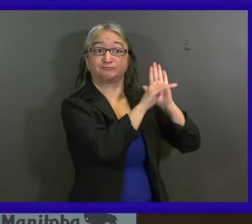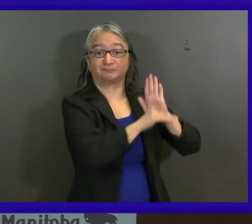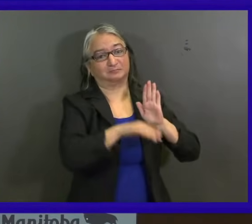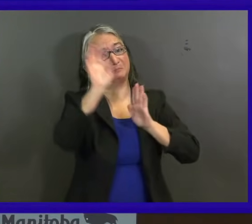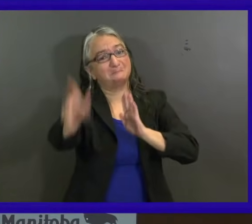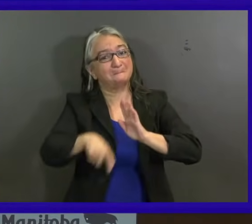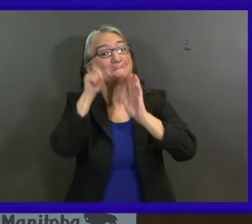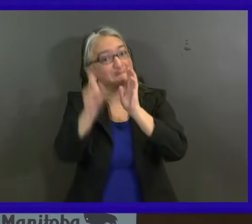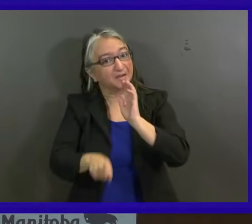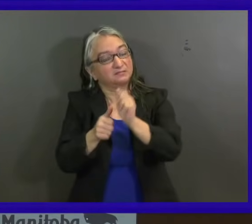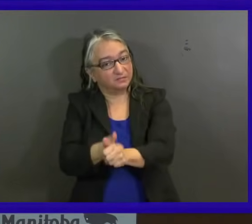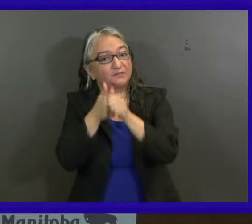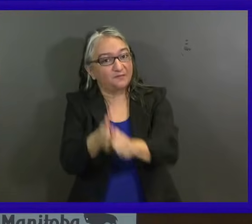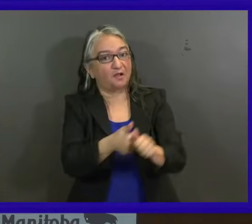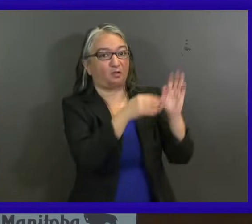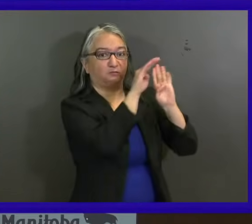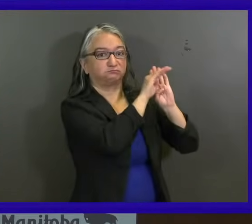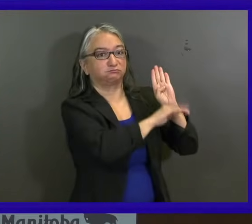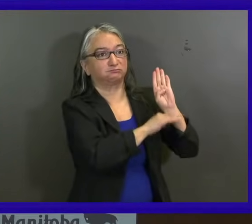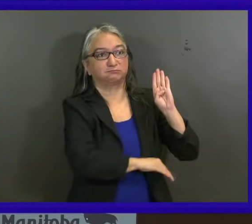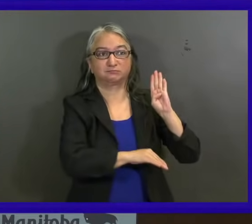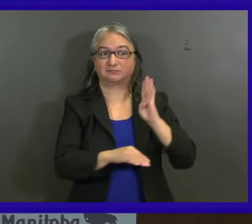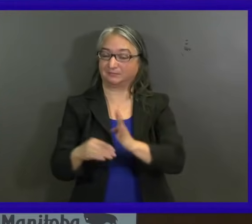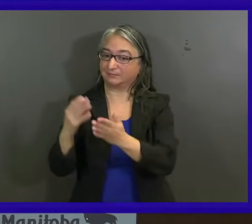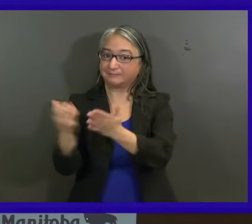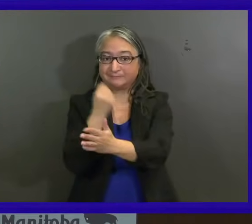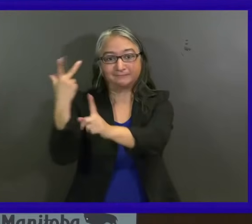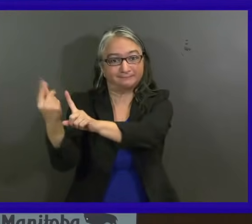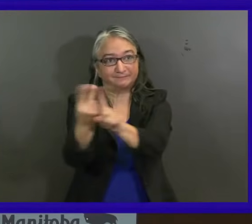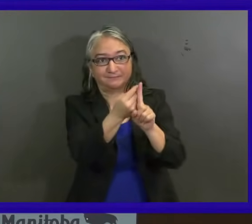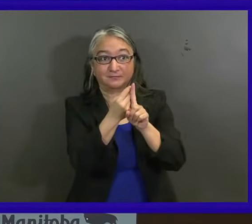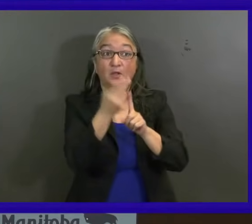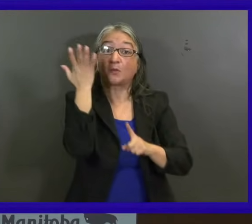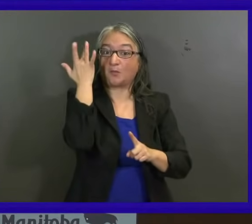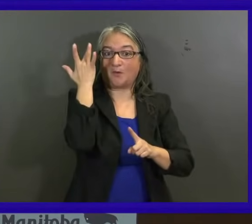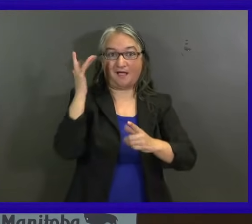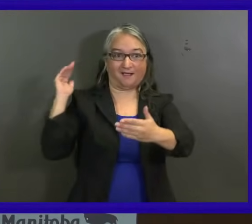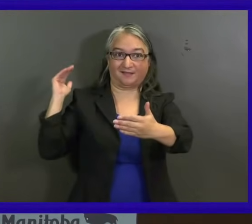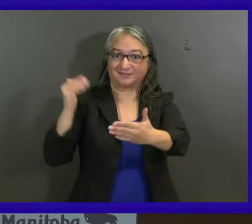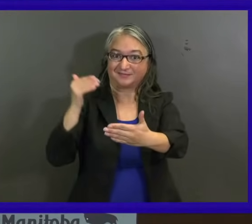we head into the holidays where families and friends like to come together in large groups